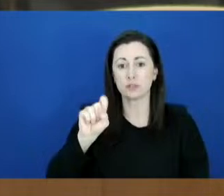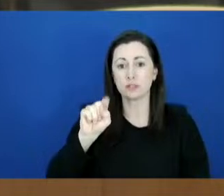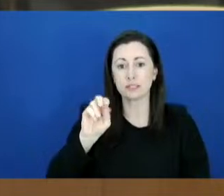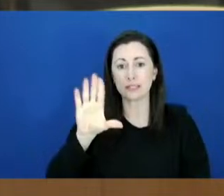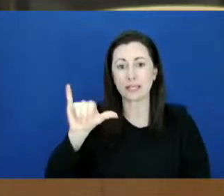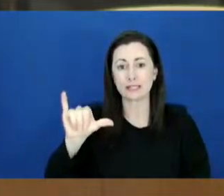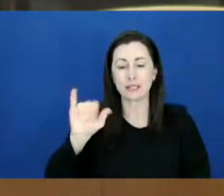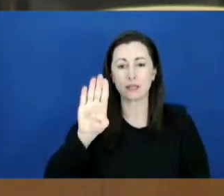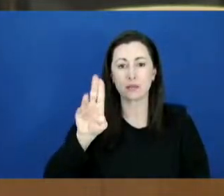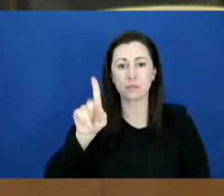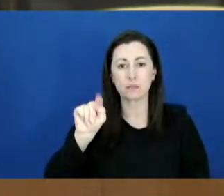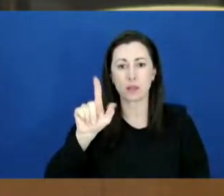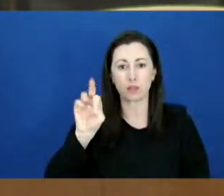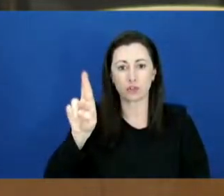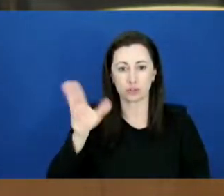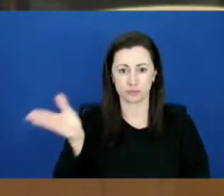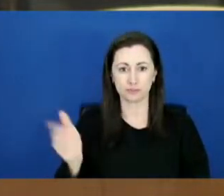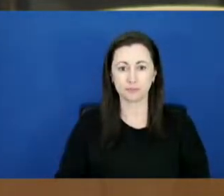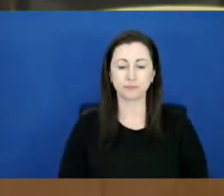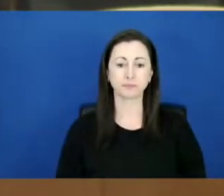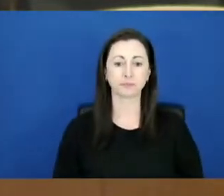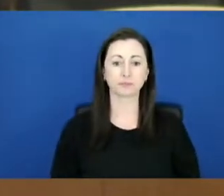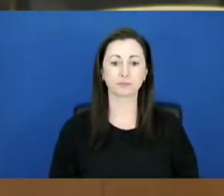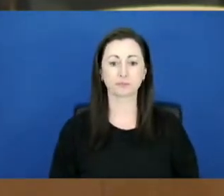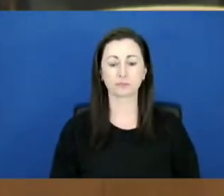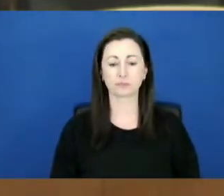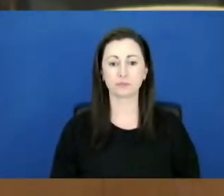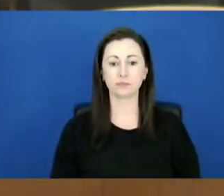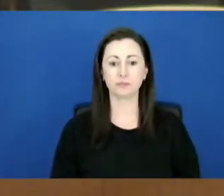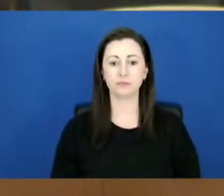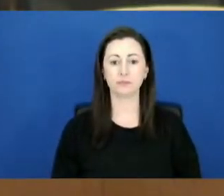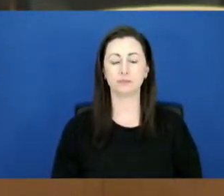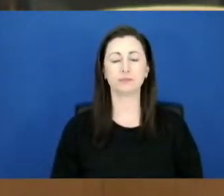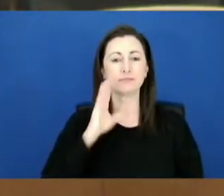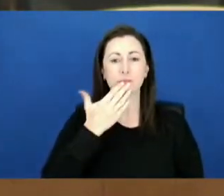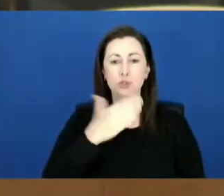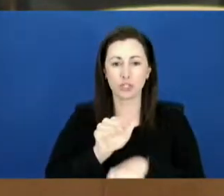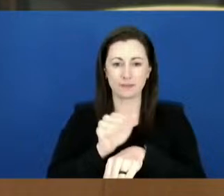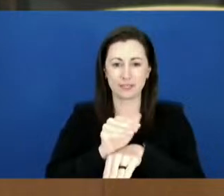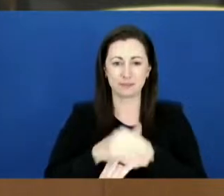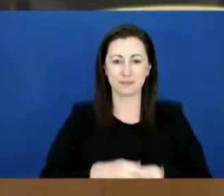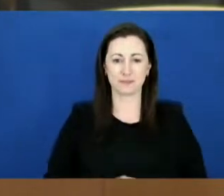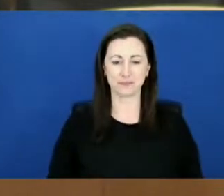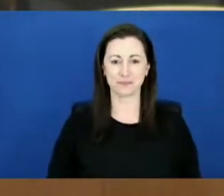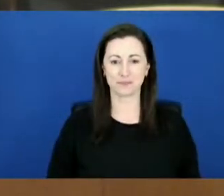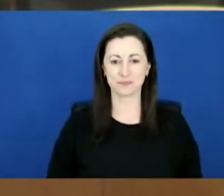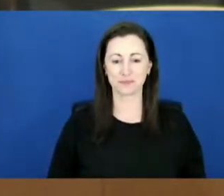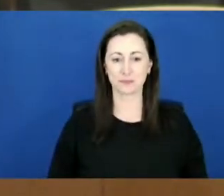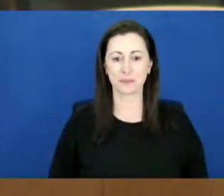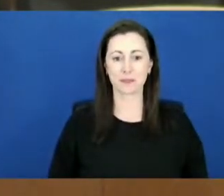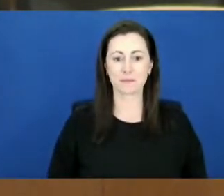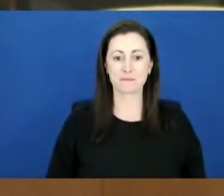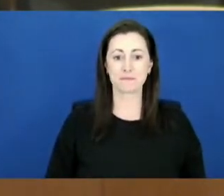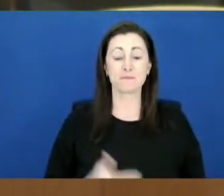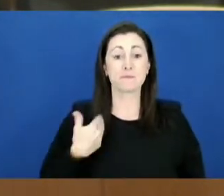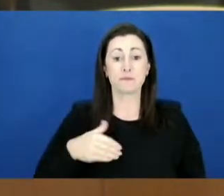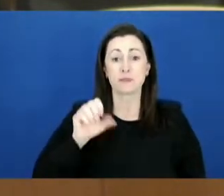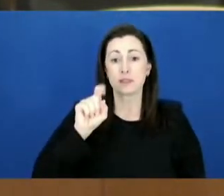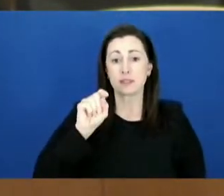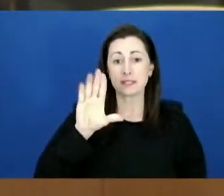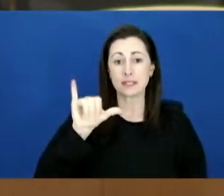SO FIRST, I'D LIKE TO INTRODUCE